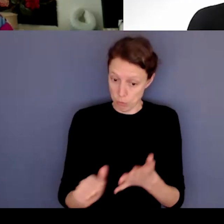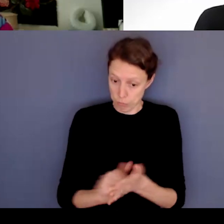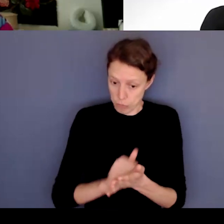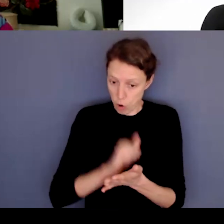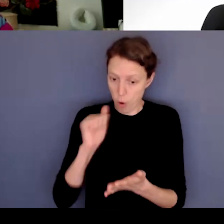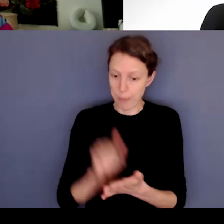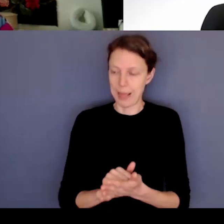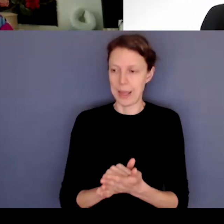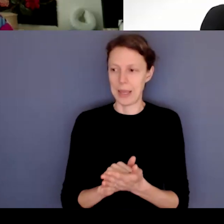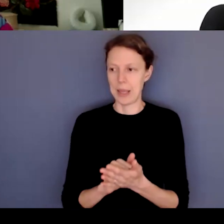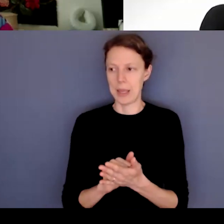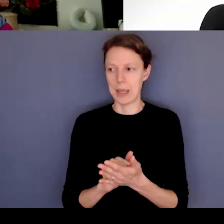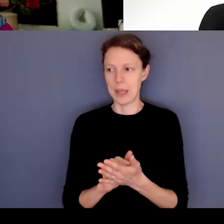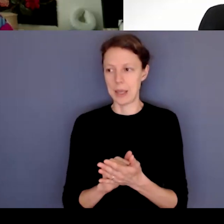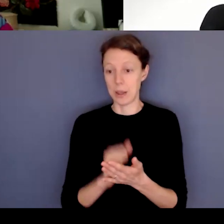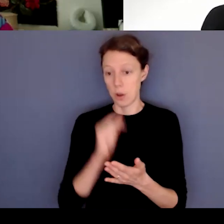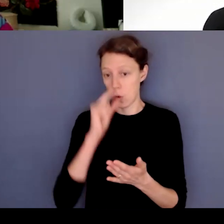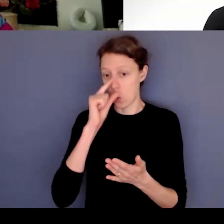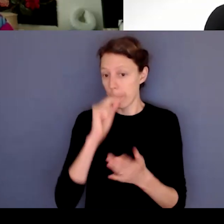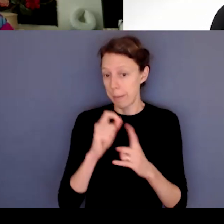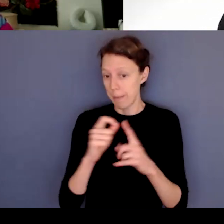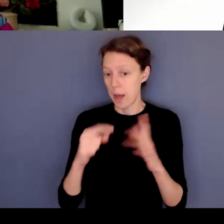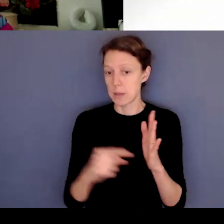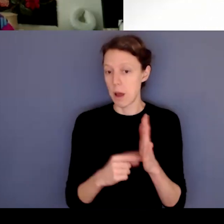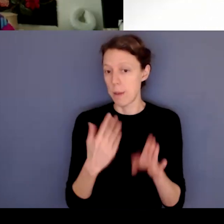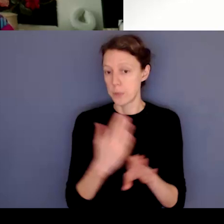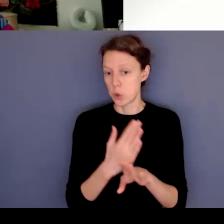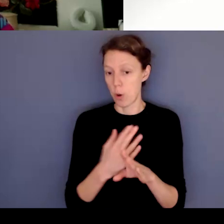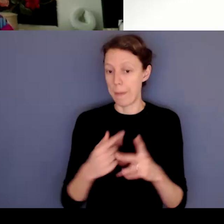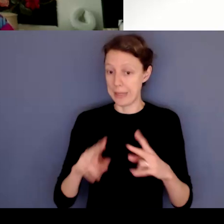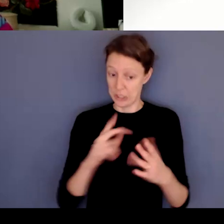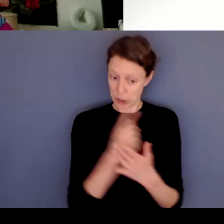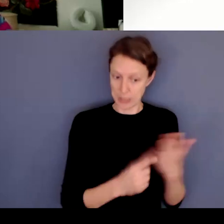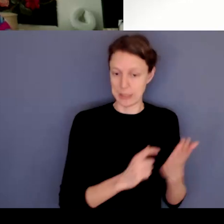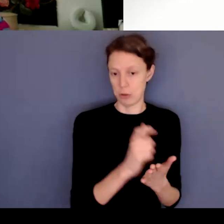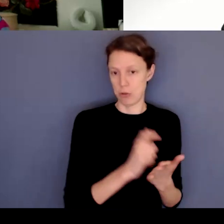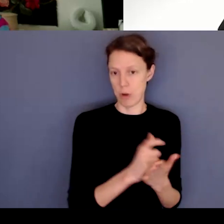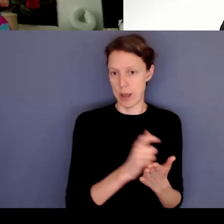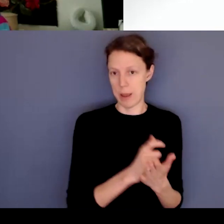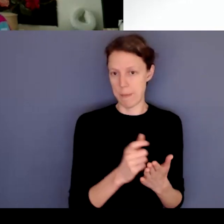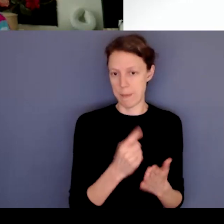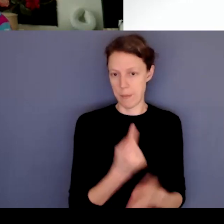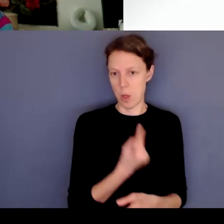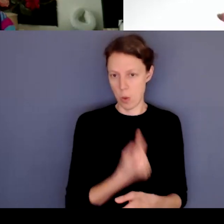wanted to go whole as bowls, it could even be a part time job just the Instagram alone. But that's where I think, I mean we,